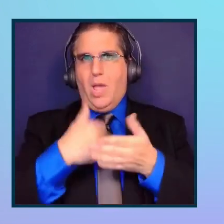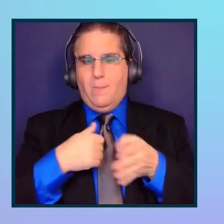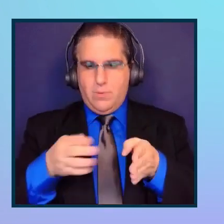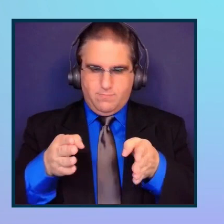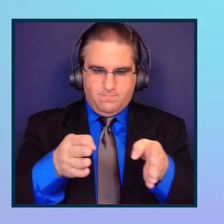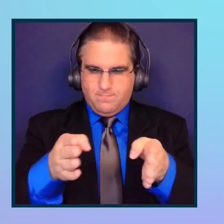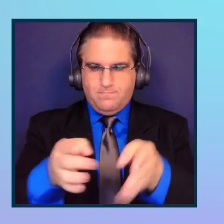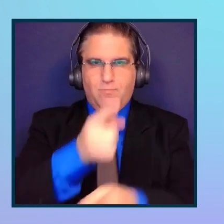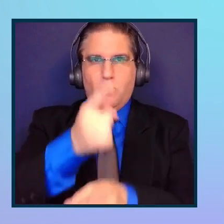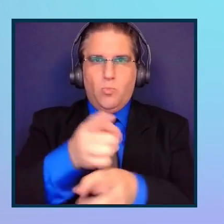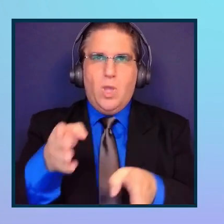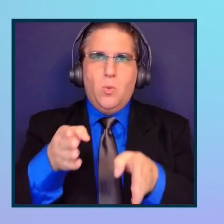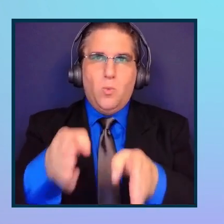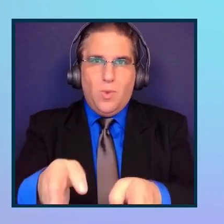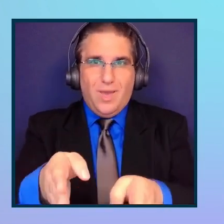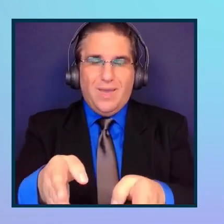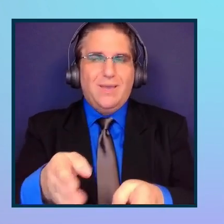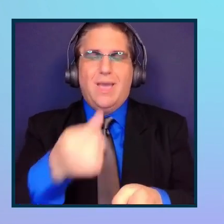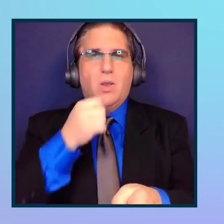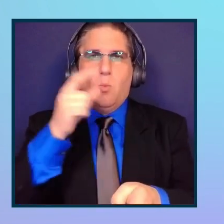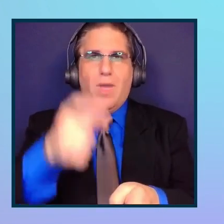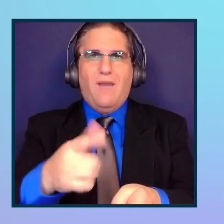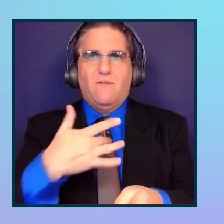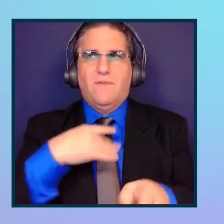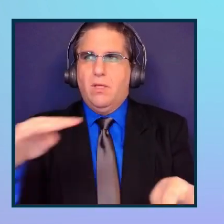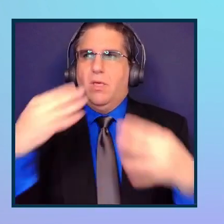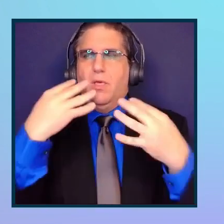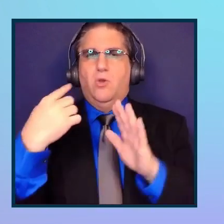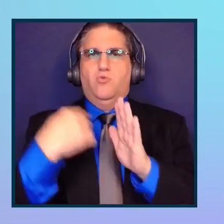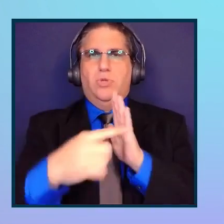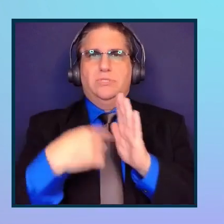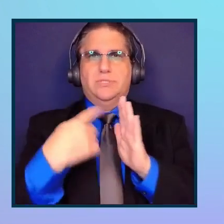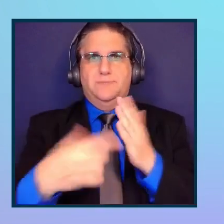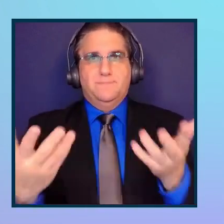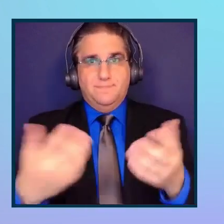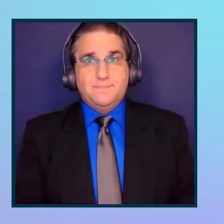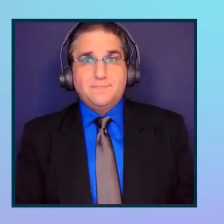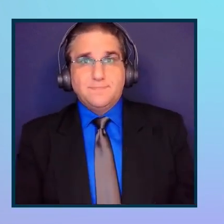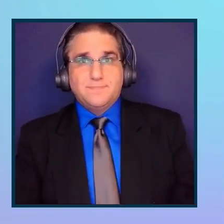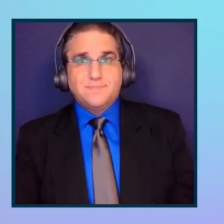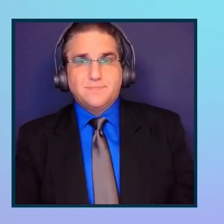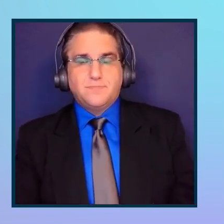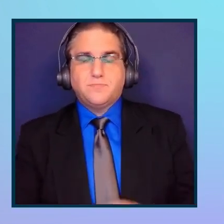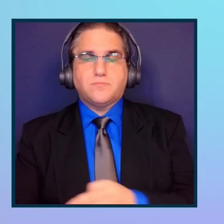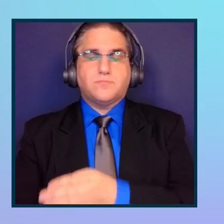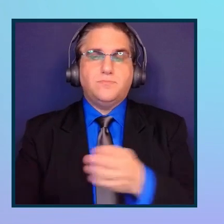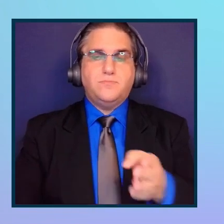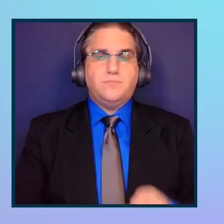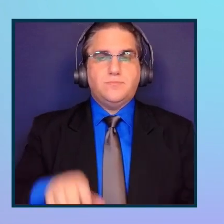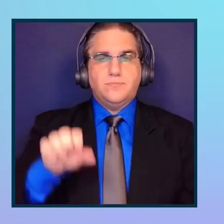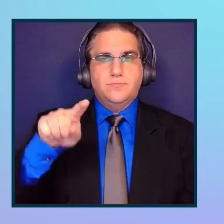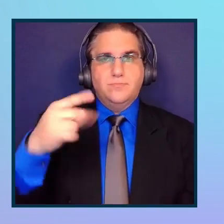in sort of these more innovative type ally spaces. Exactly and you can see now how status